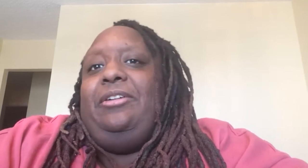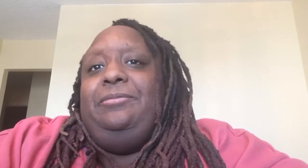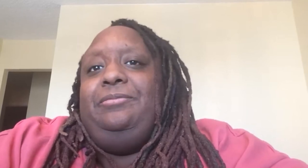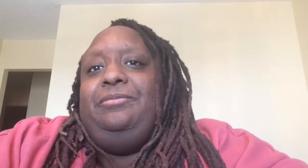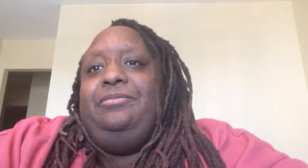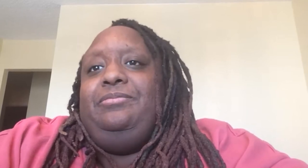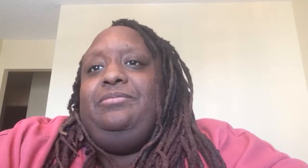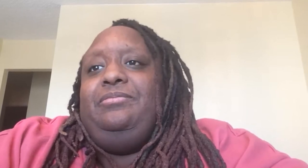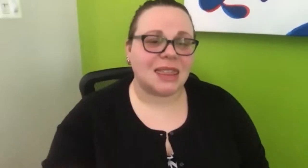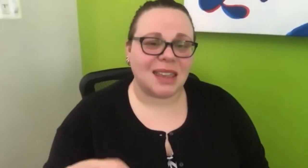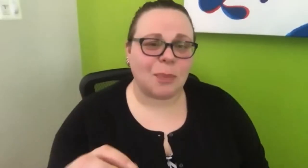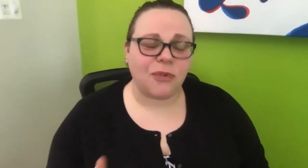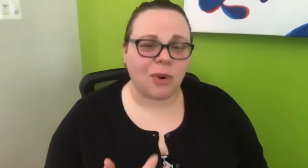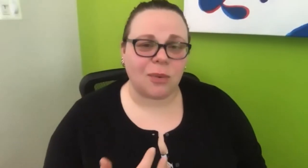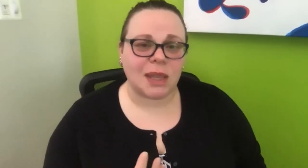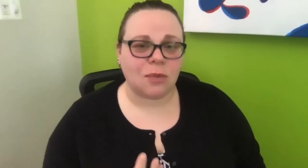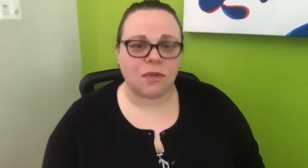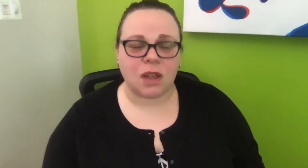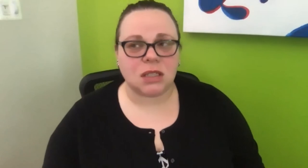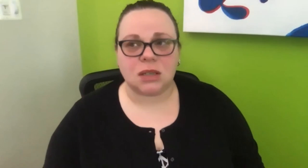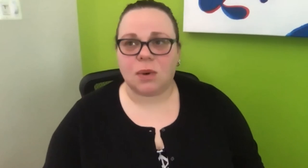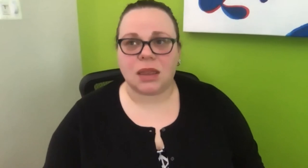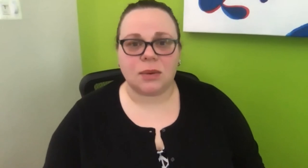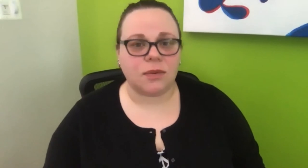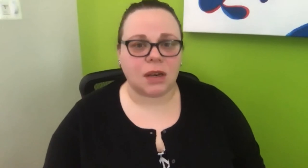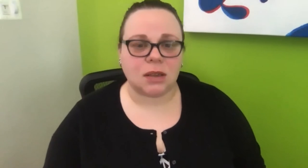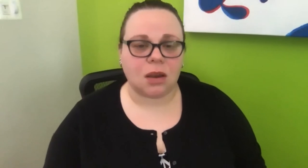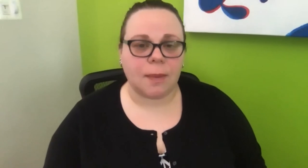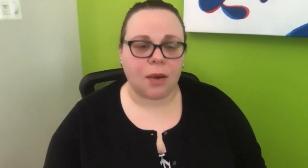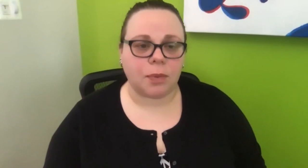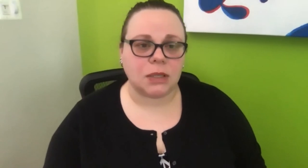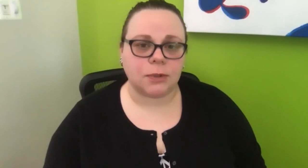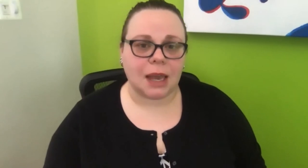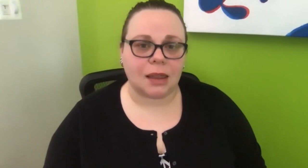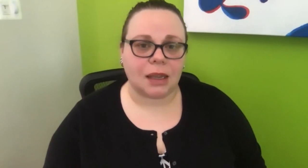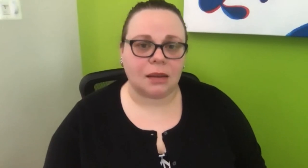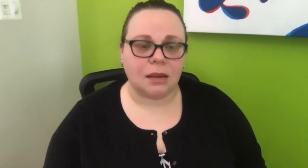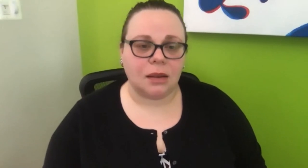And I think before we move on, too, I think we’ve got to talk about police brutality. Yes.